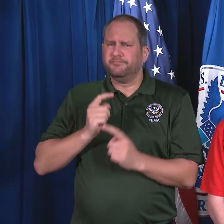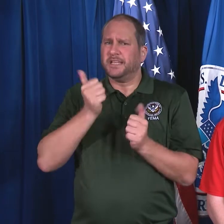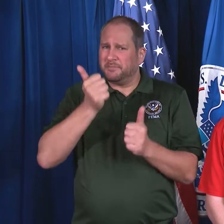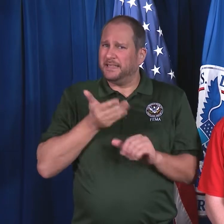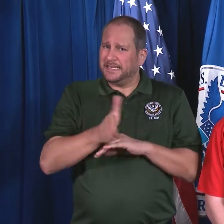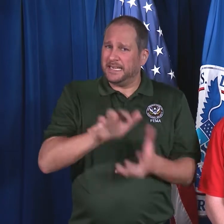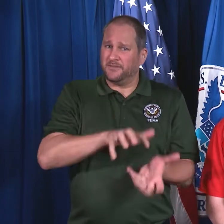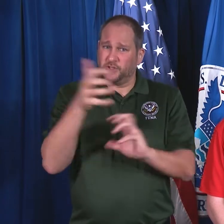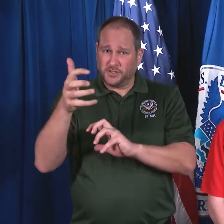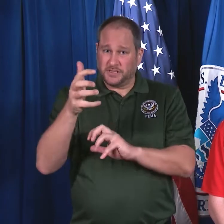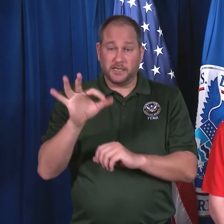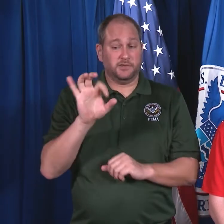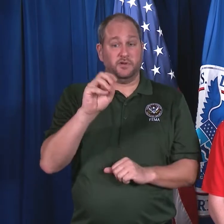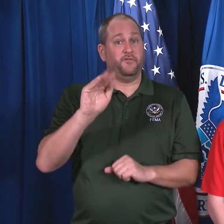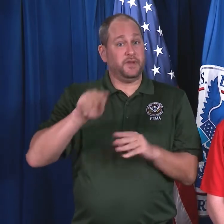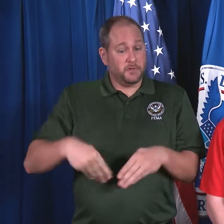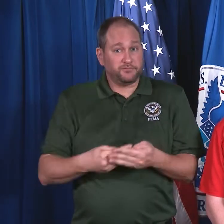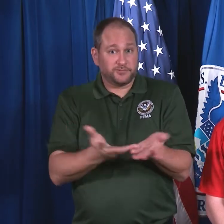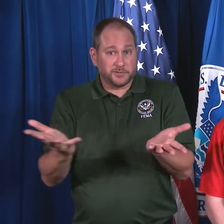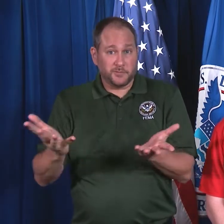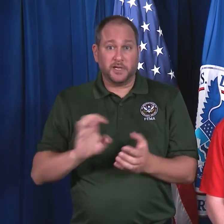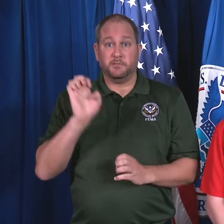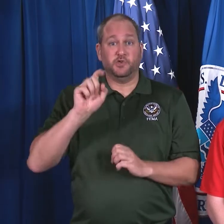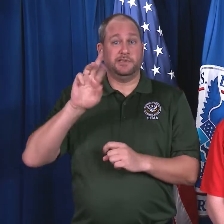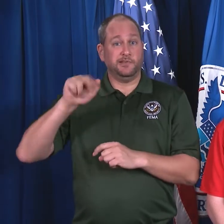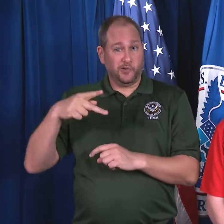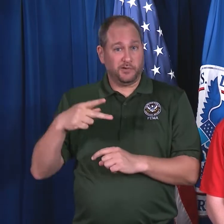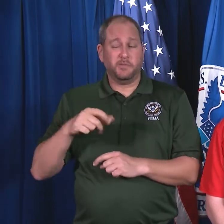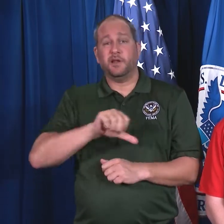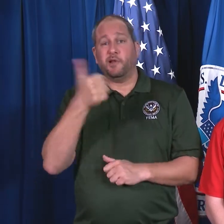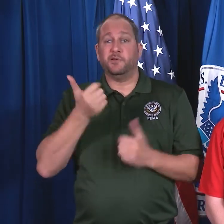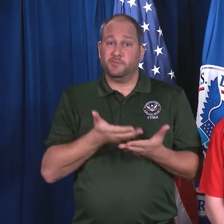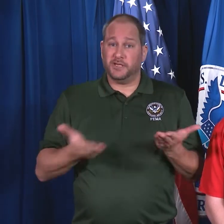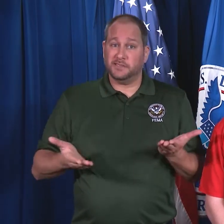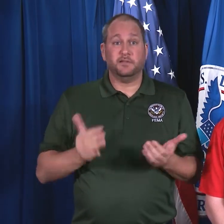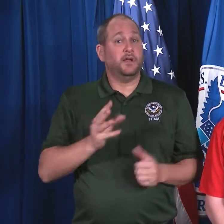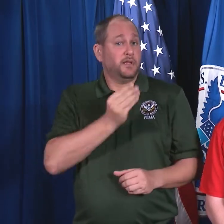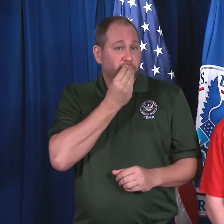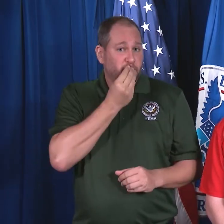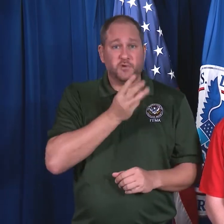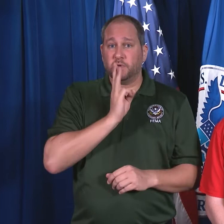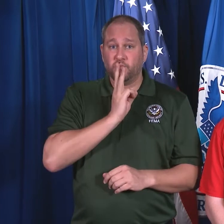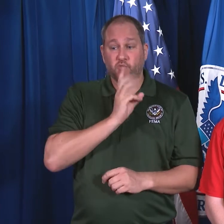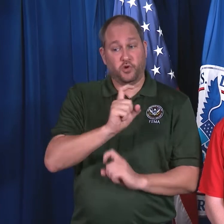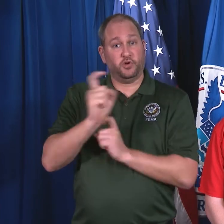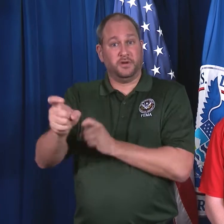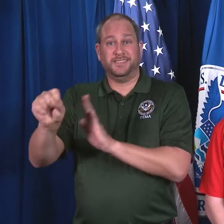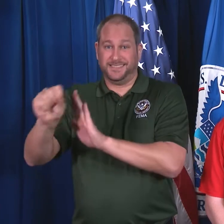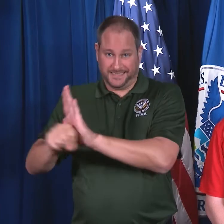Immediately after a disaster, FEMA may supply emergency tarps and other supplies, like food or water, to the State.